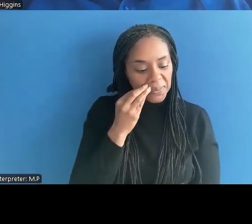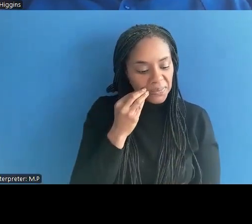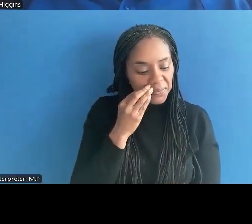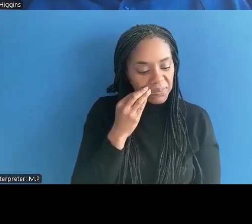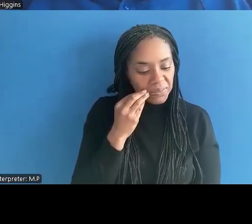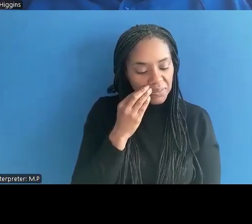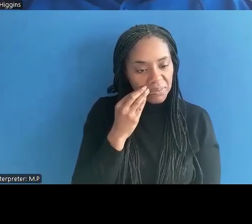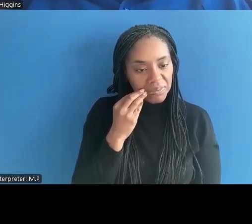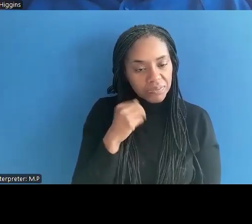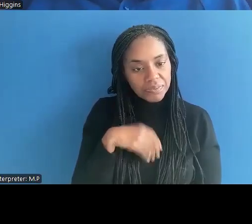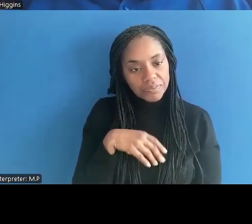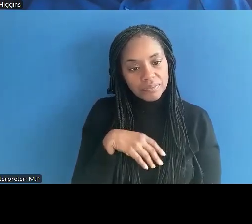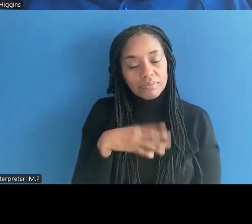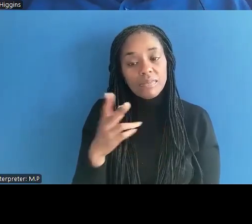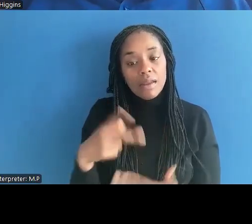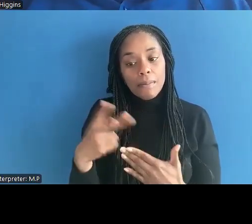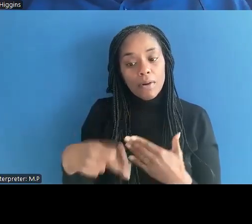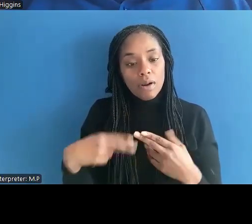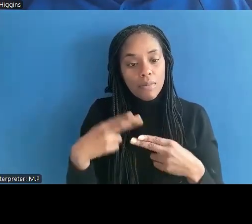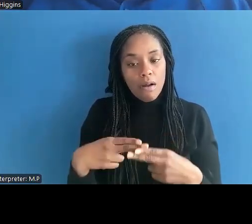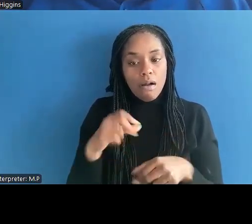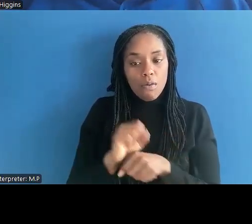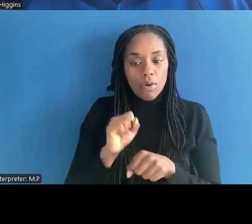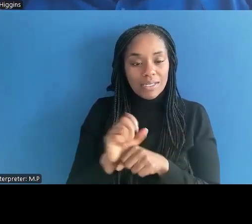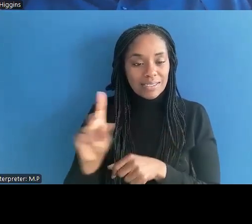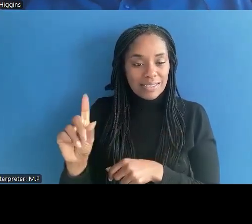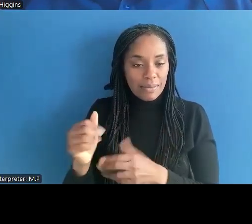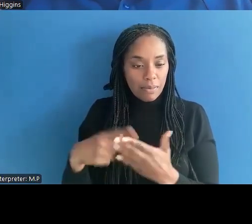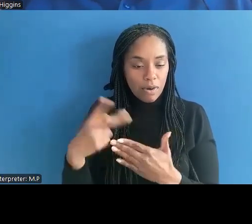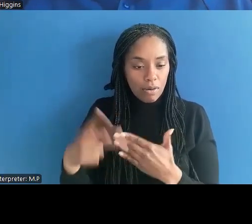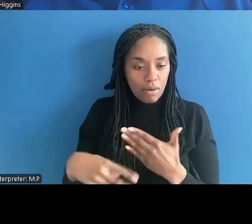There's also a program called the Working Disabled Program. It's called 250%.